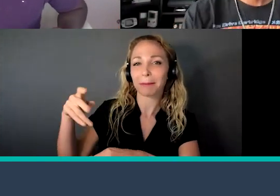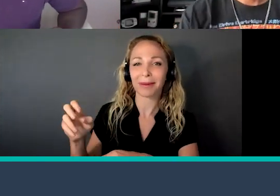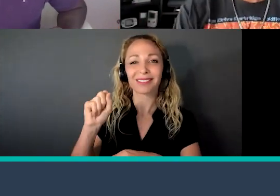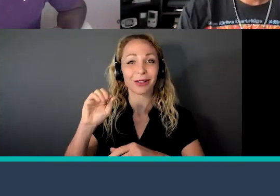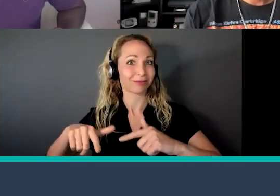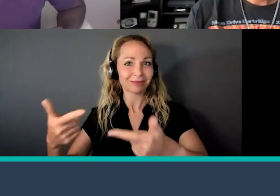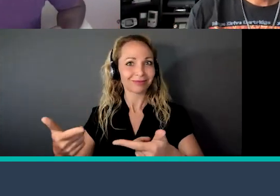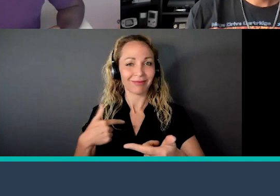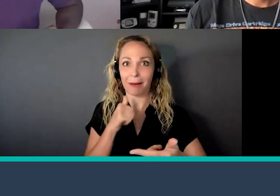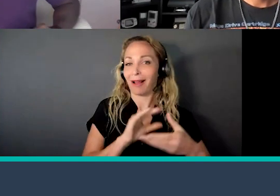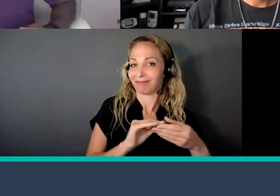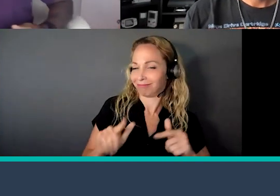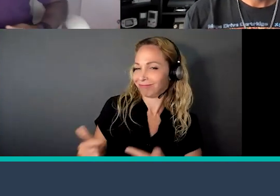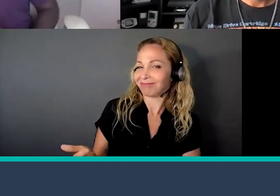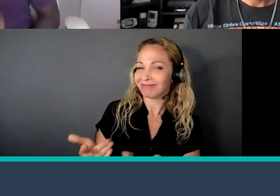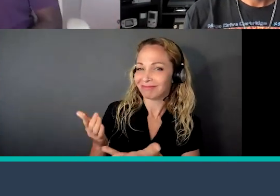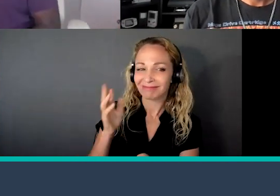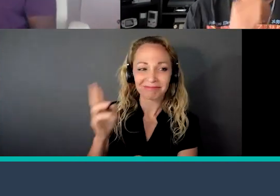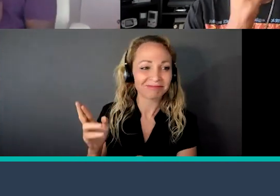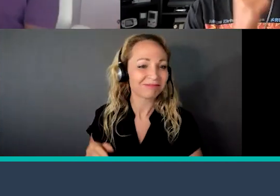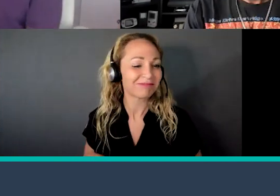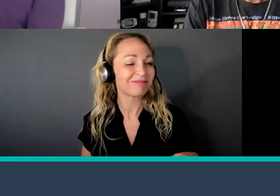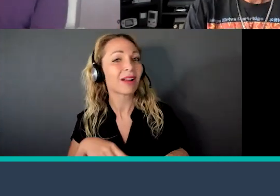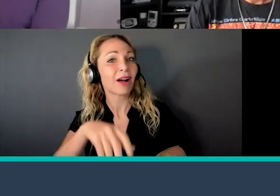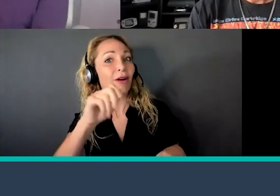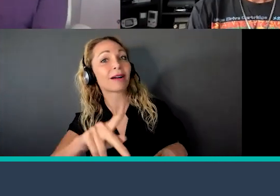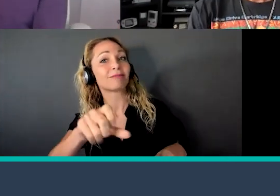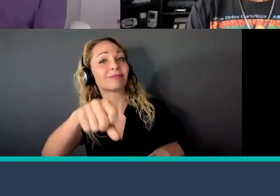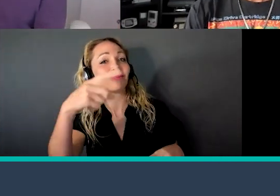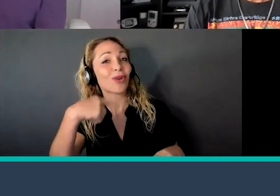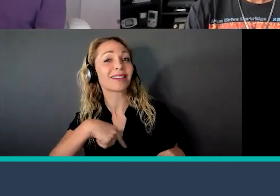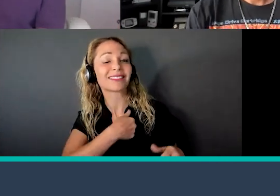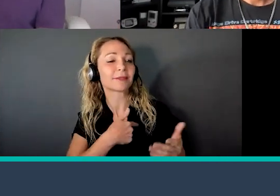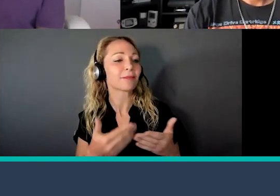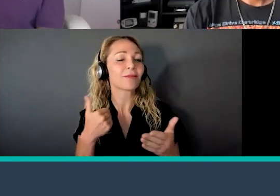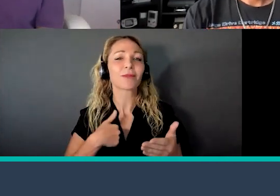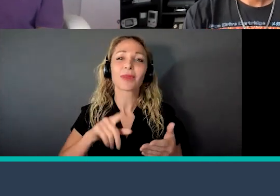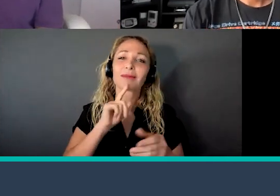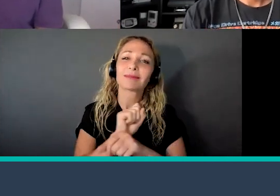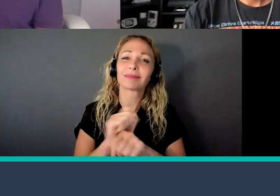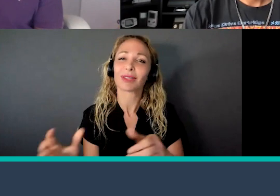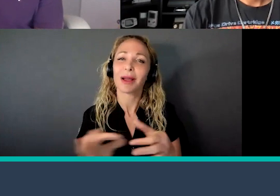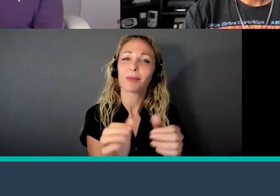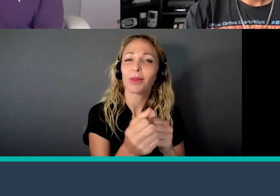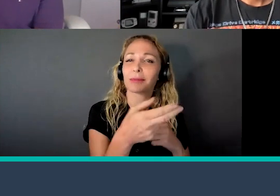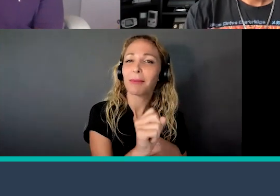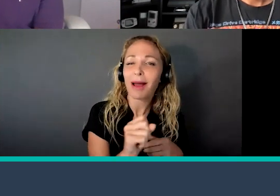FOR US, BEFORE WE GOT HOOKED UP TO HubSpot WE HAD OUR OWN PROPRIETARY SYSTEM.